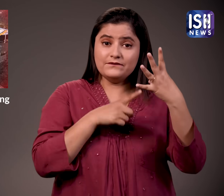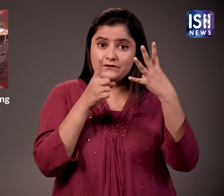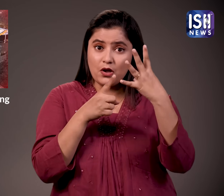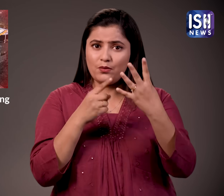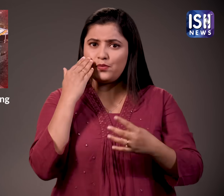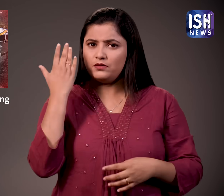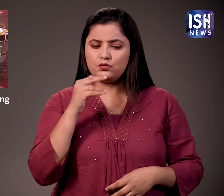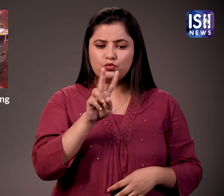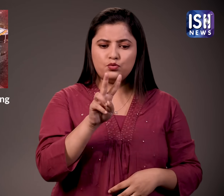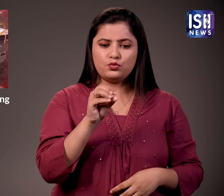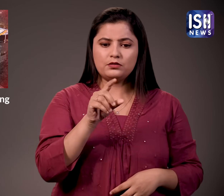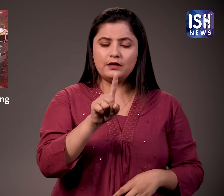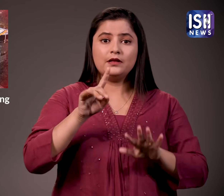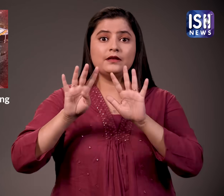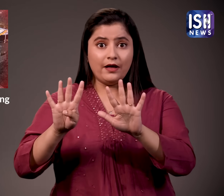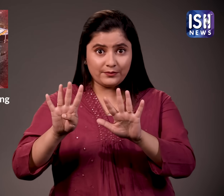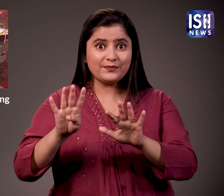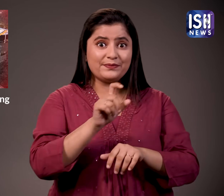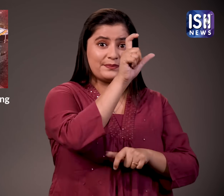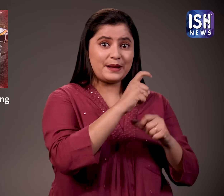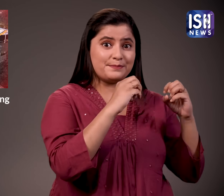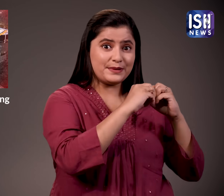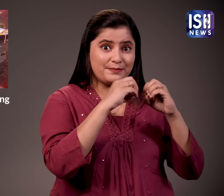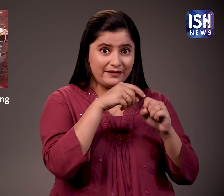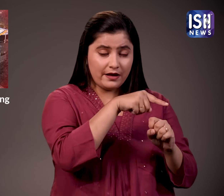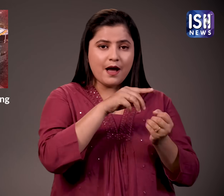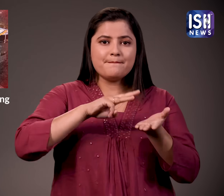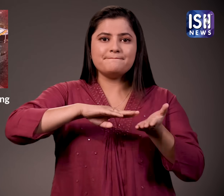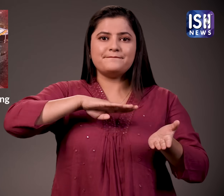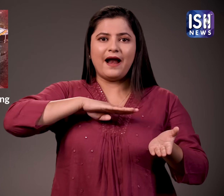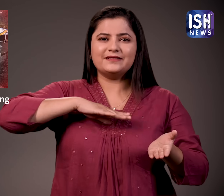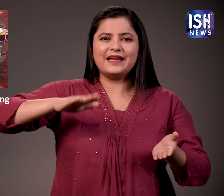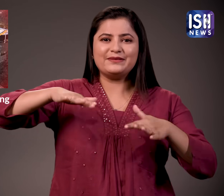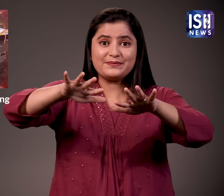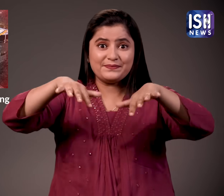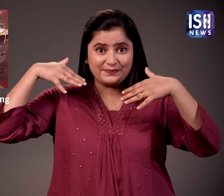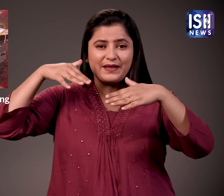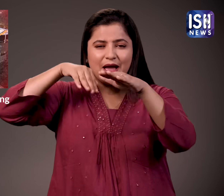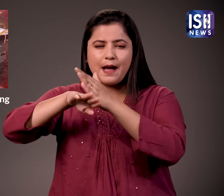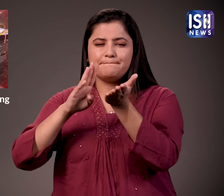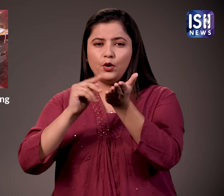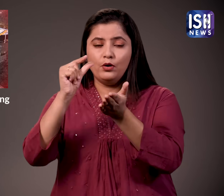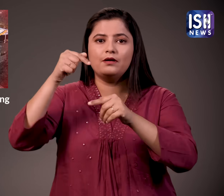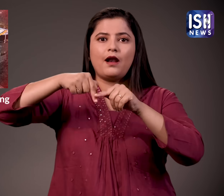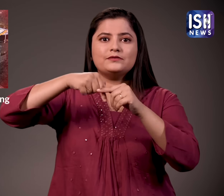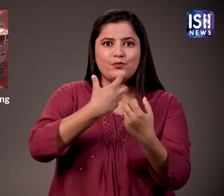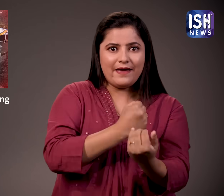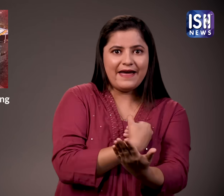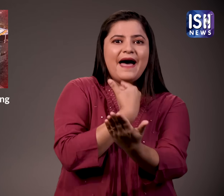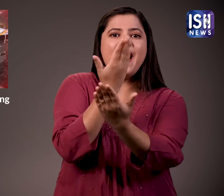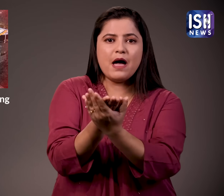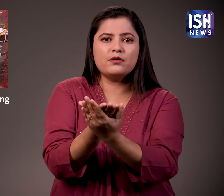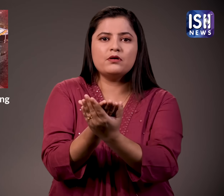4. In 2019 Bhinde contested the Maharashtra legislative assembly election from Mulund.